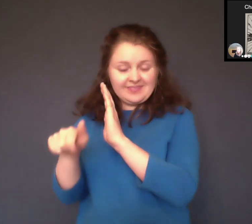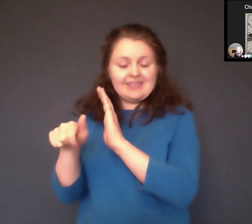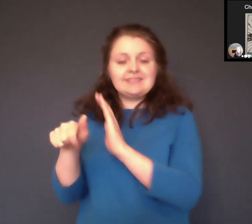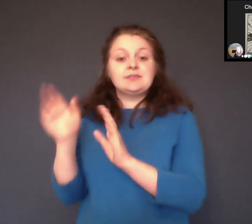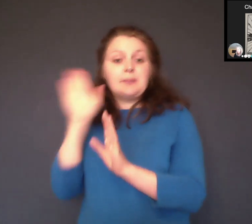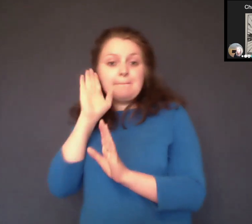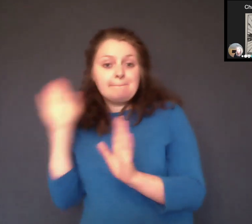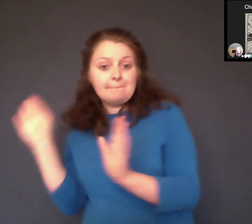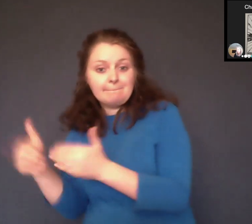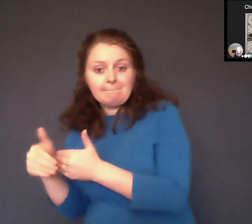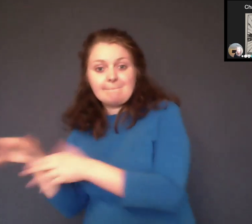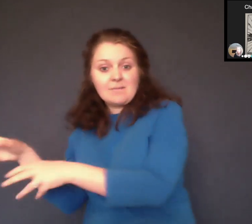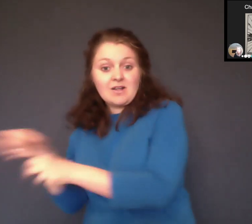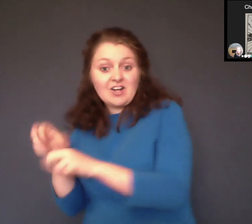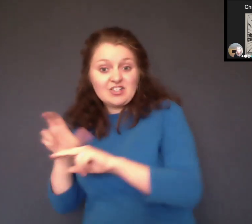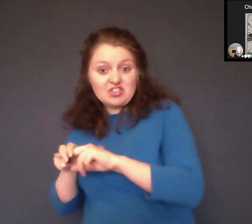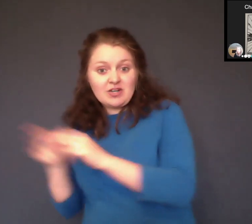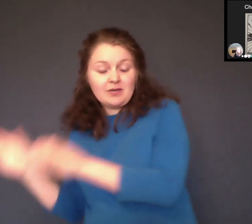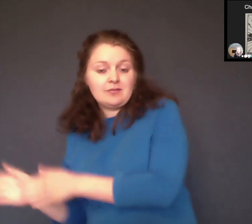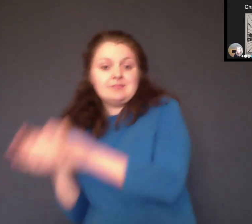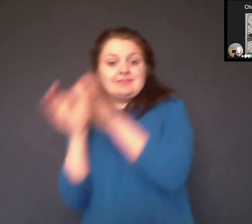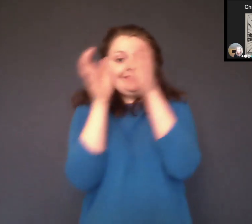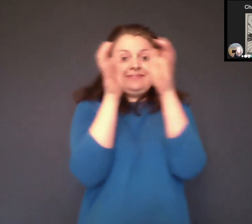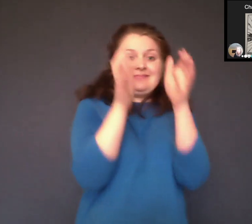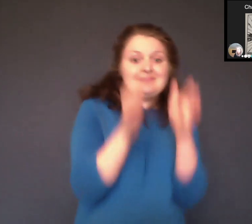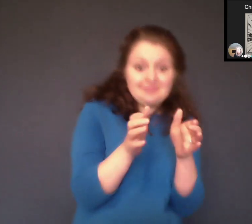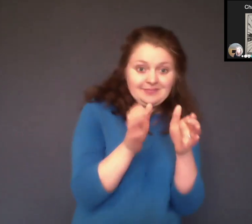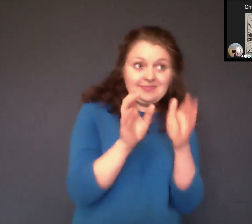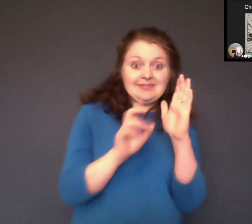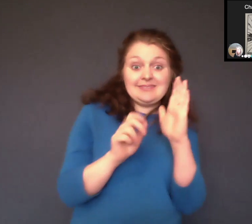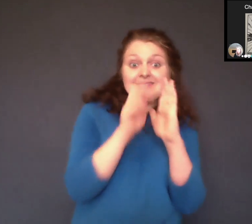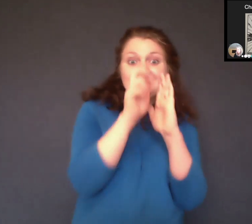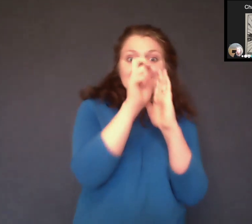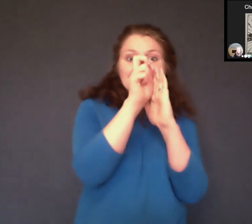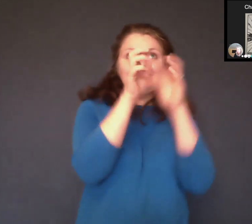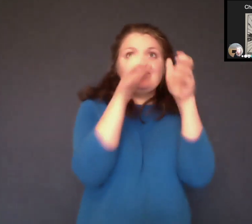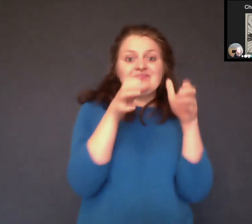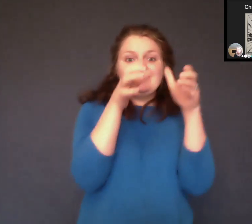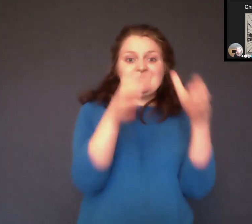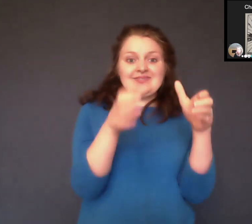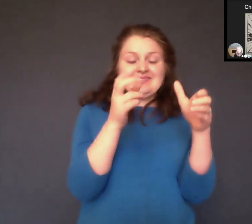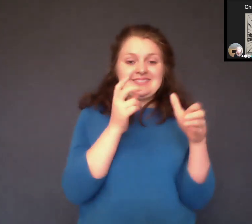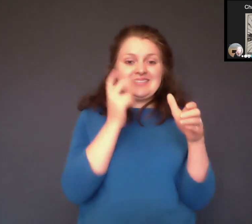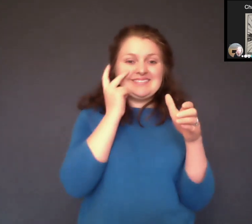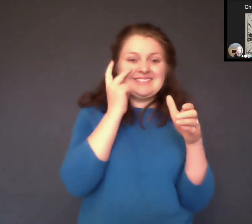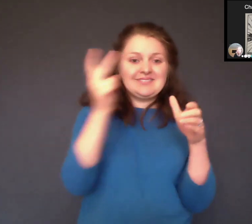brought it back upstairs climbed onto it and pushed open the trap door that left onto the attic